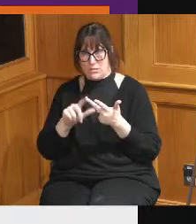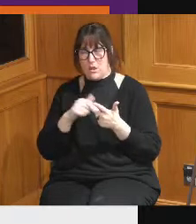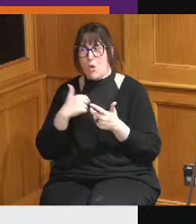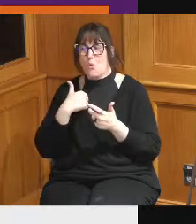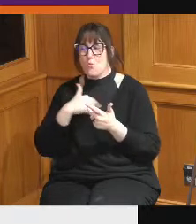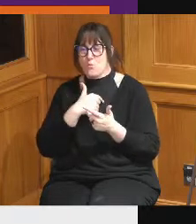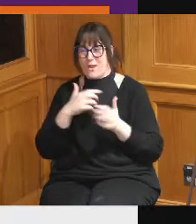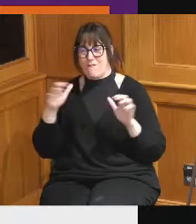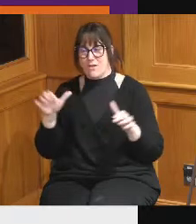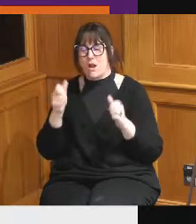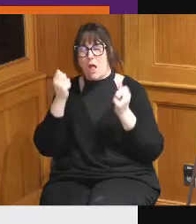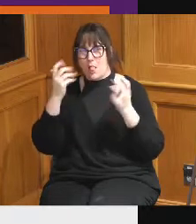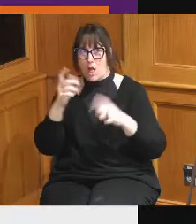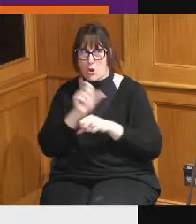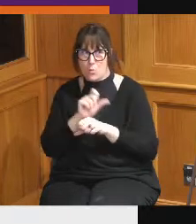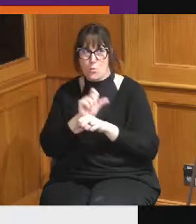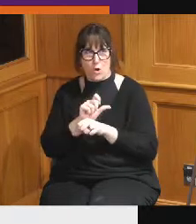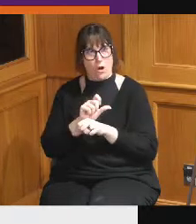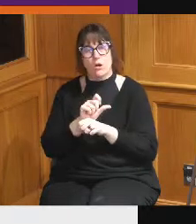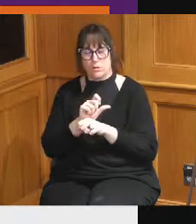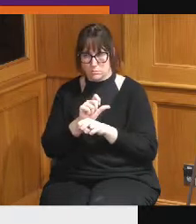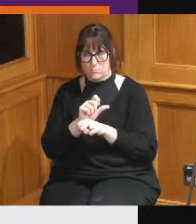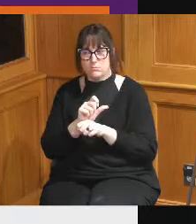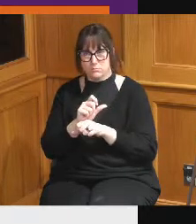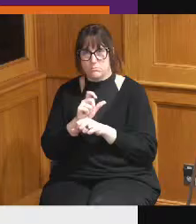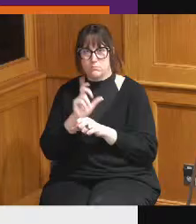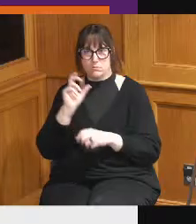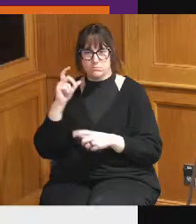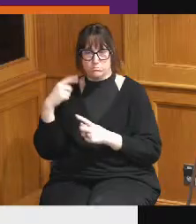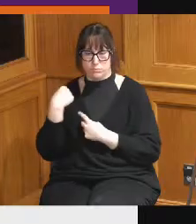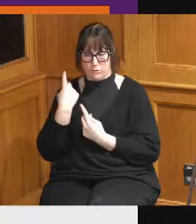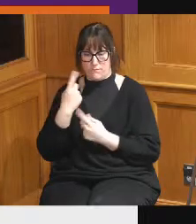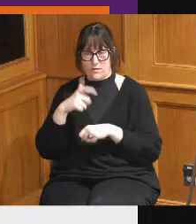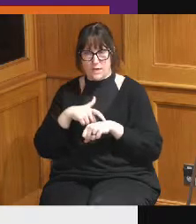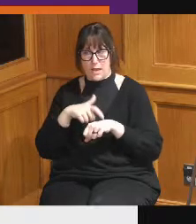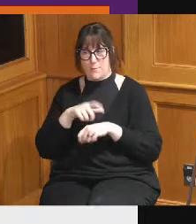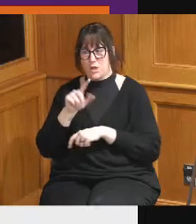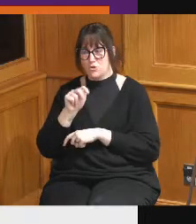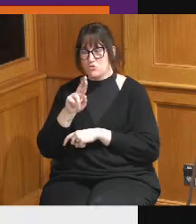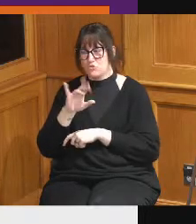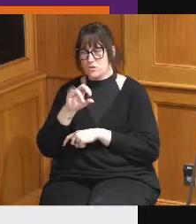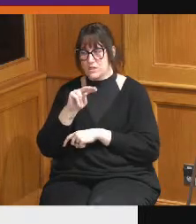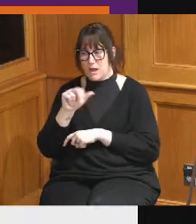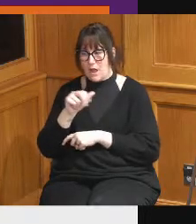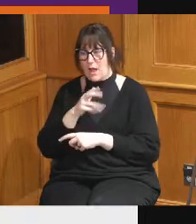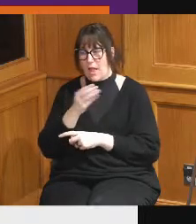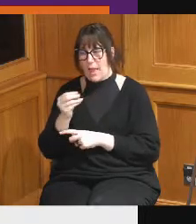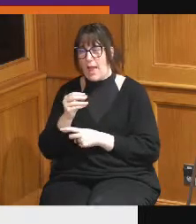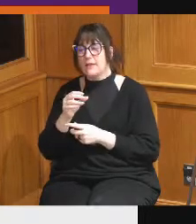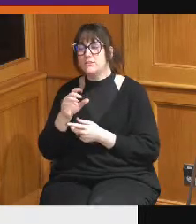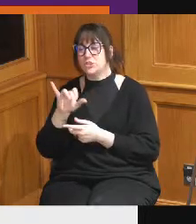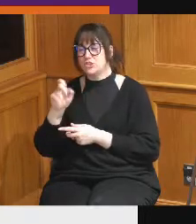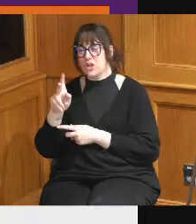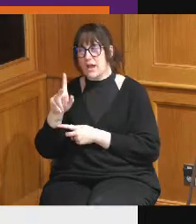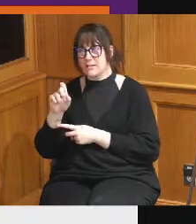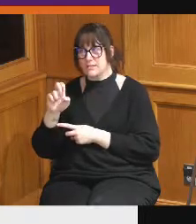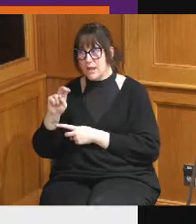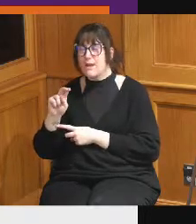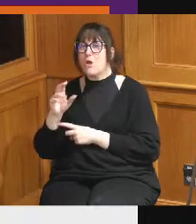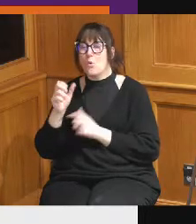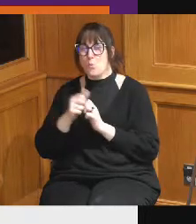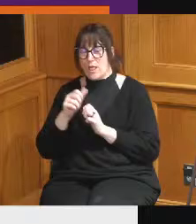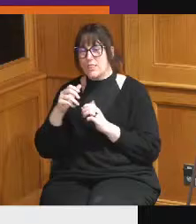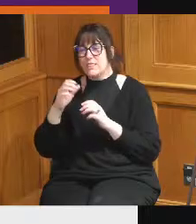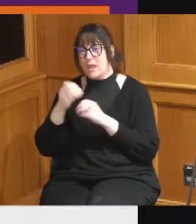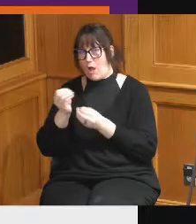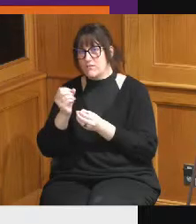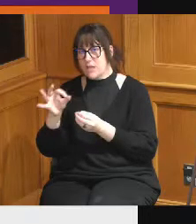a lot of work over time with Trina Jackson and the Office of reentry and her team and also many